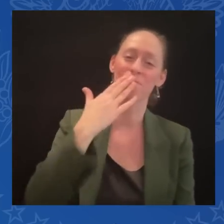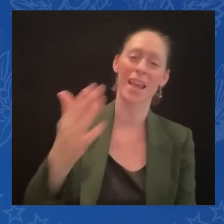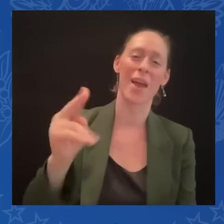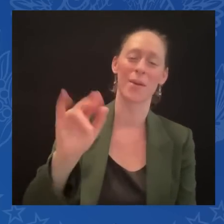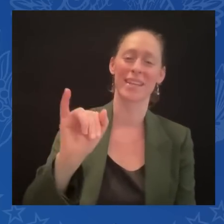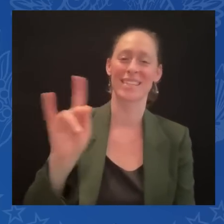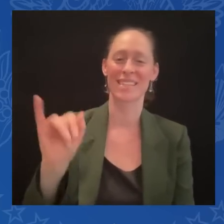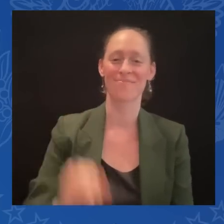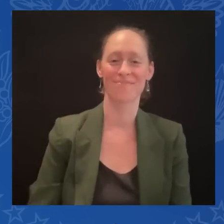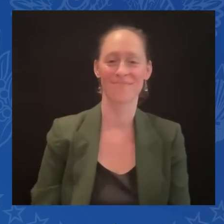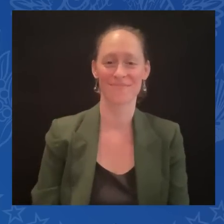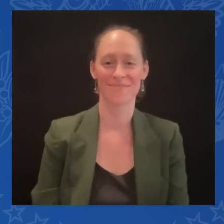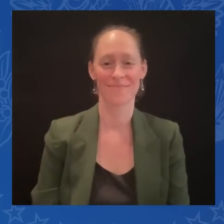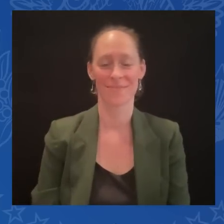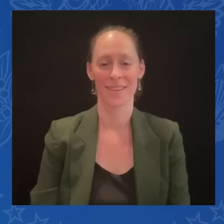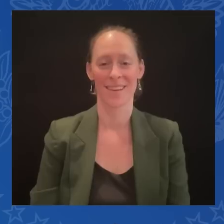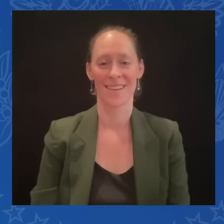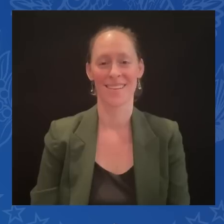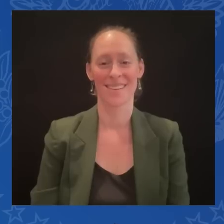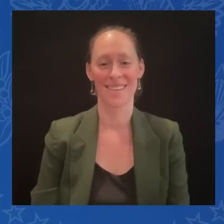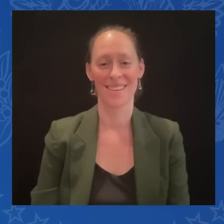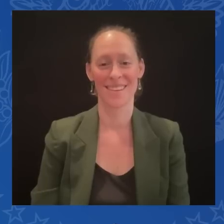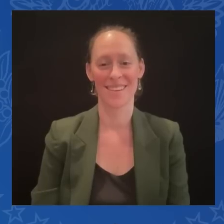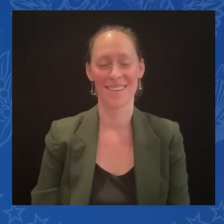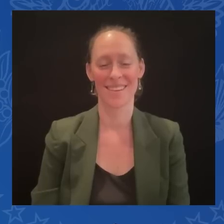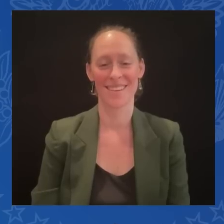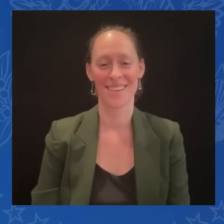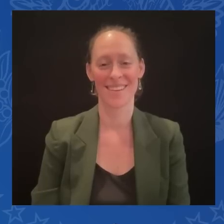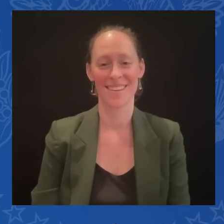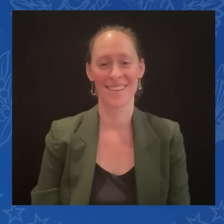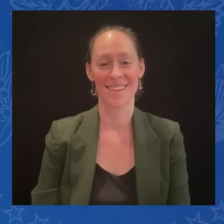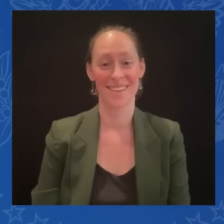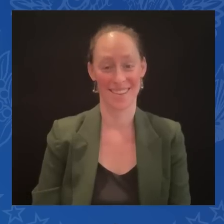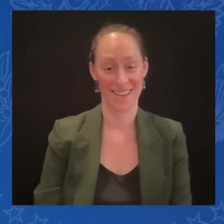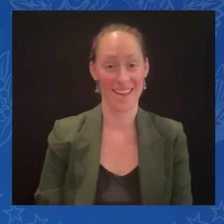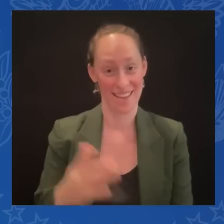But it's not working. How about that?